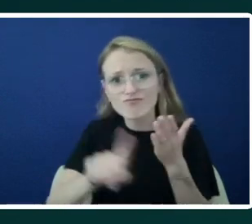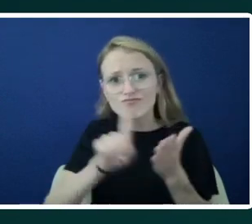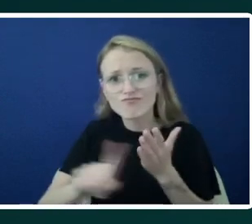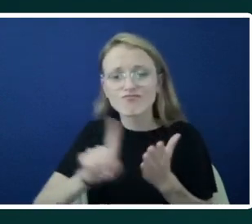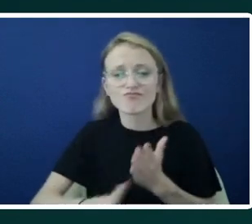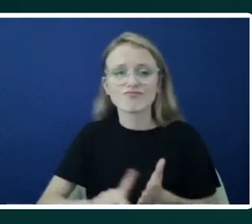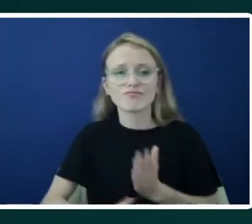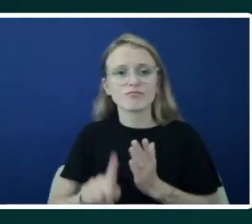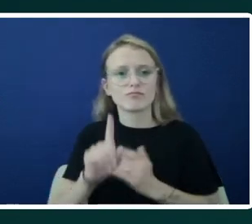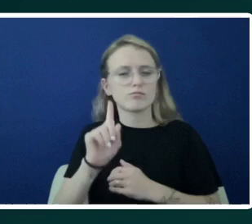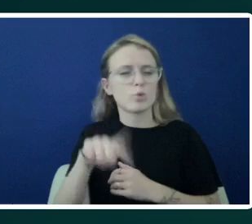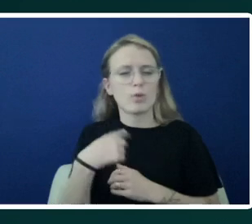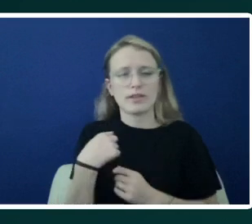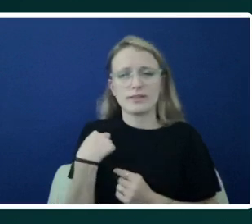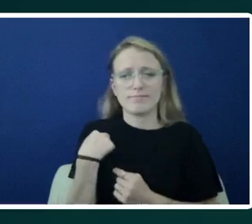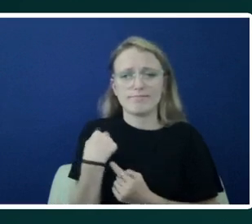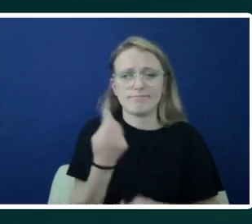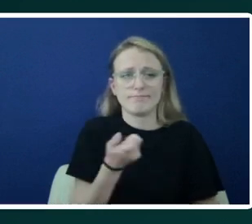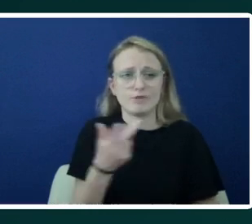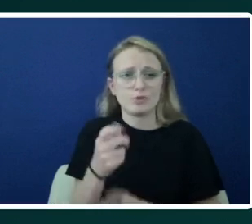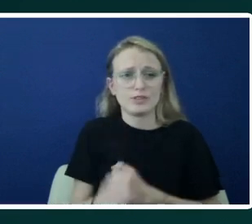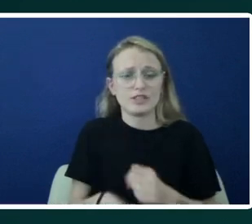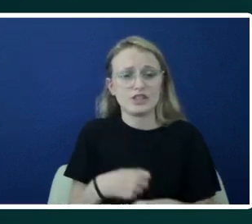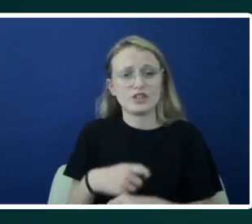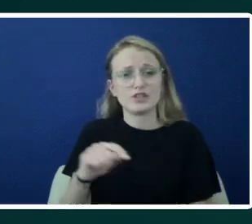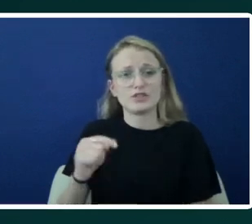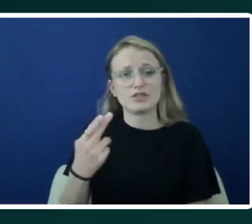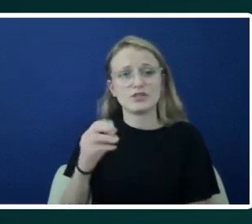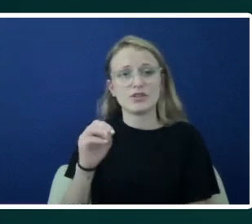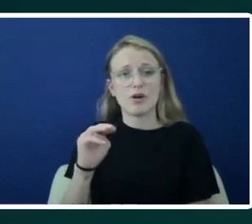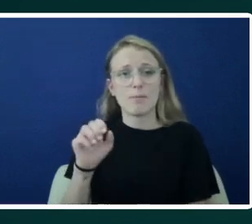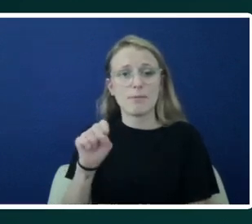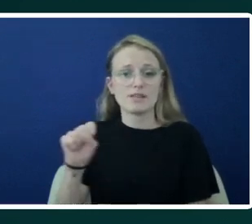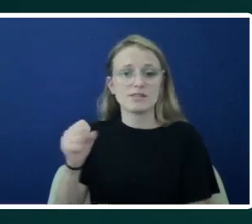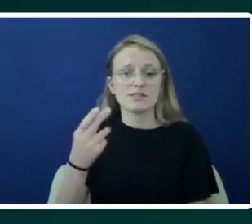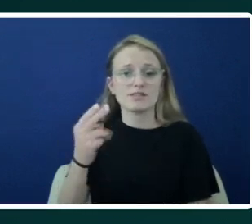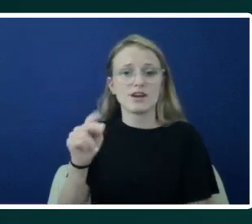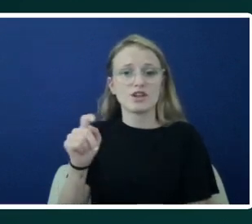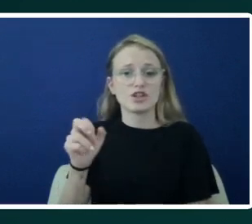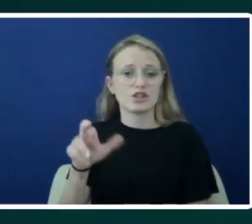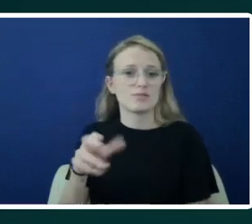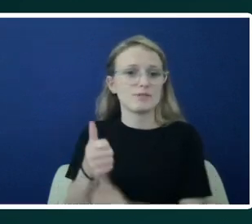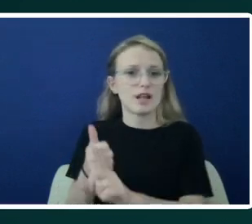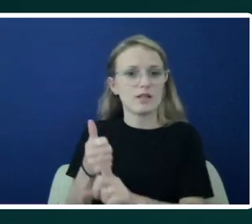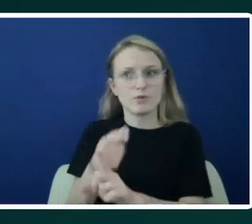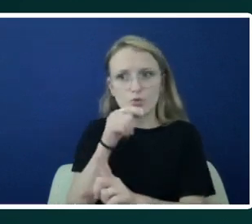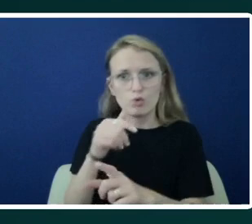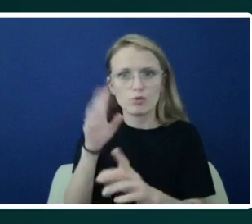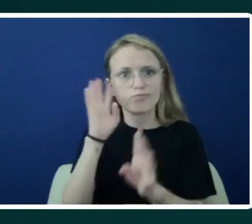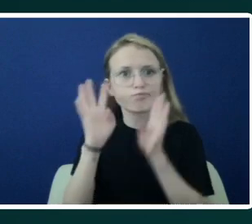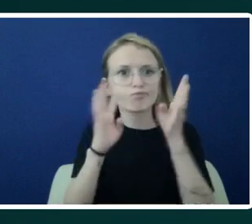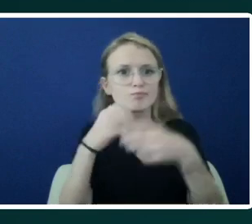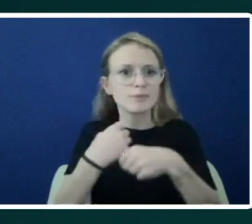of years had Thomas Hunster himself, the creator of those artworks, begun to be researched. And so,